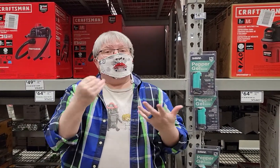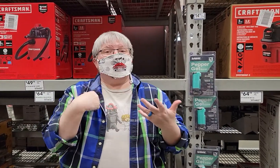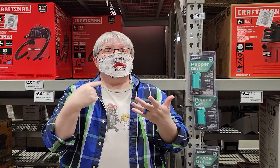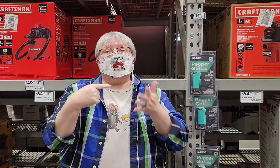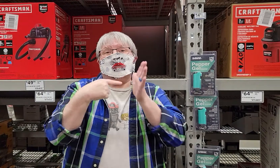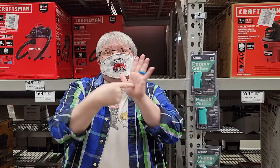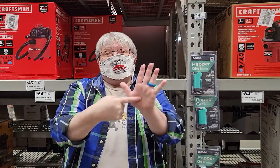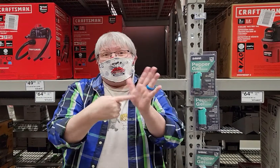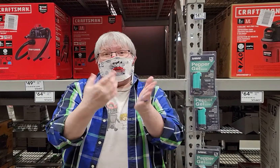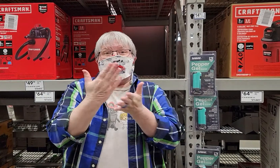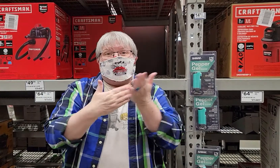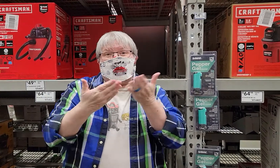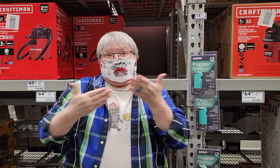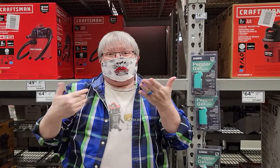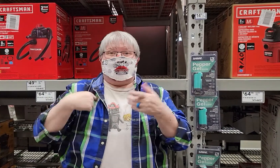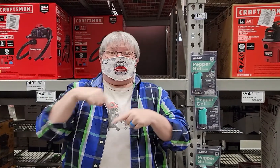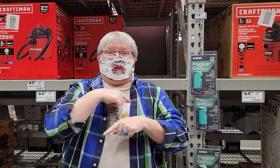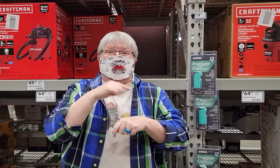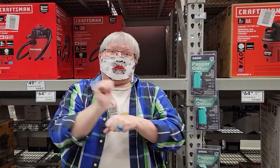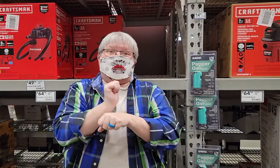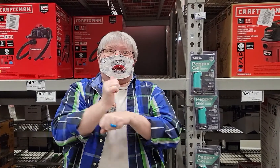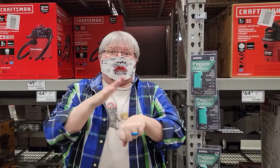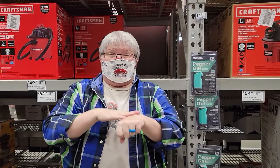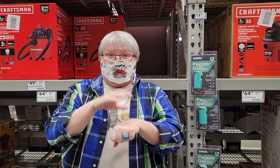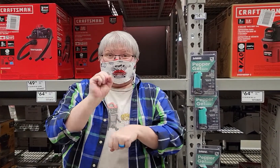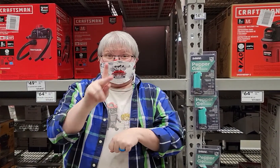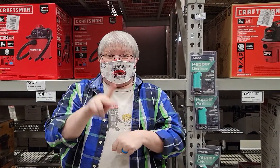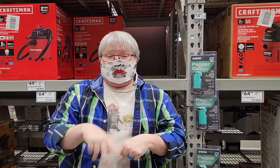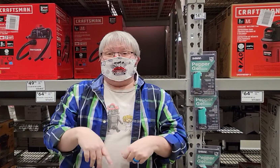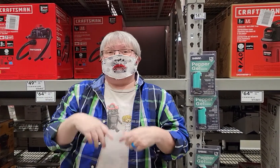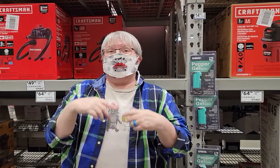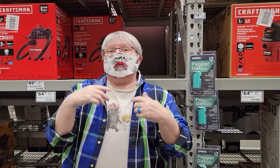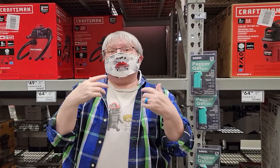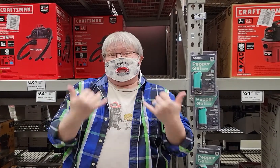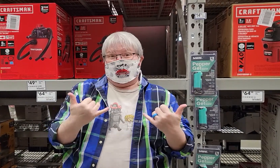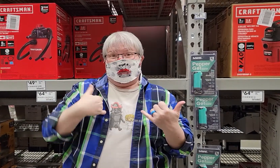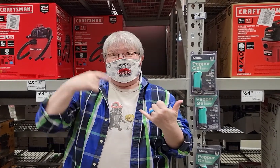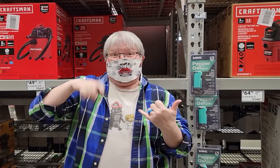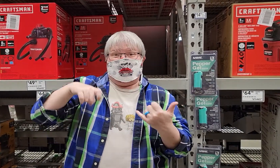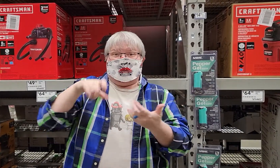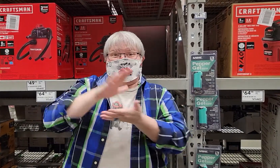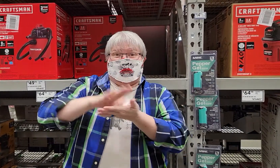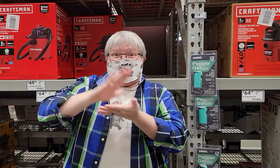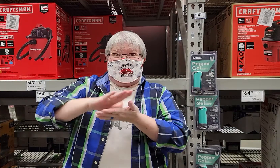So I thought I'd show you some of the stuff that we're working on, okay. So right now I need to clean